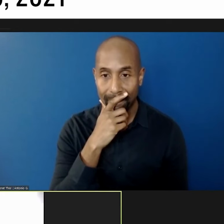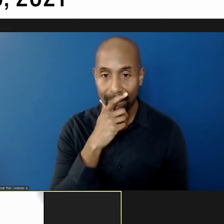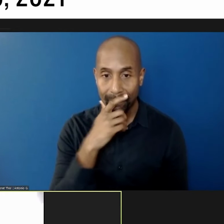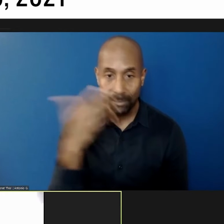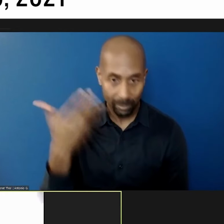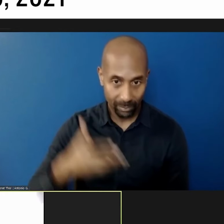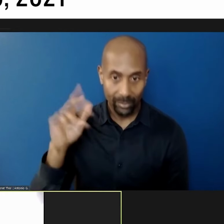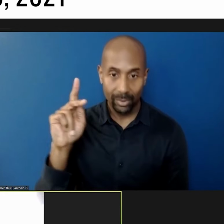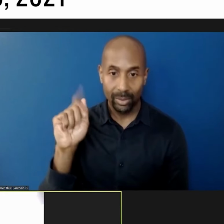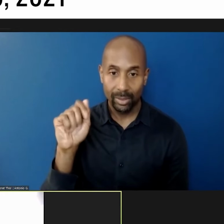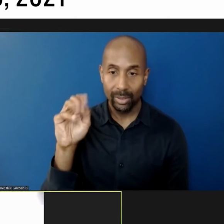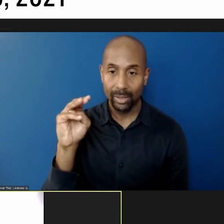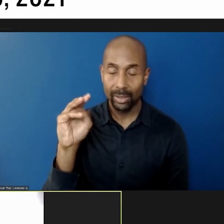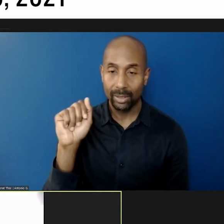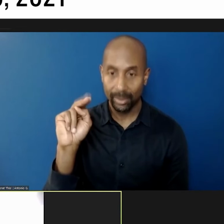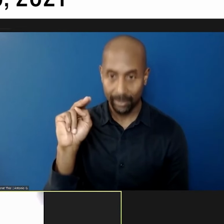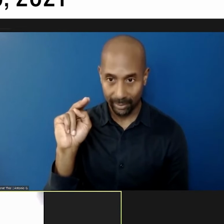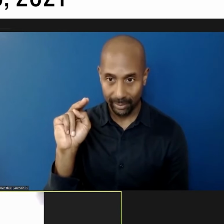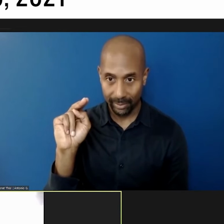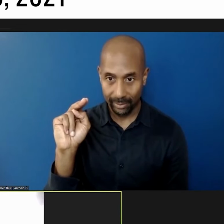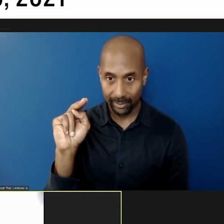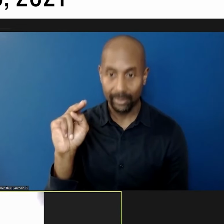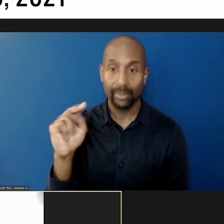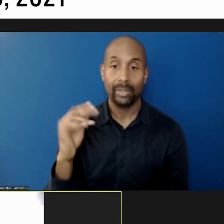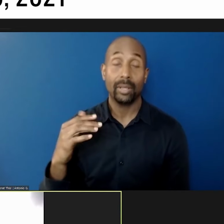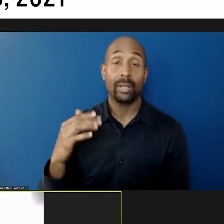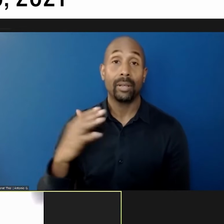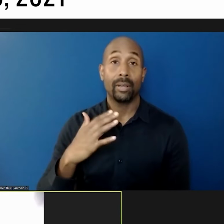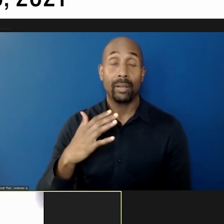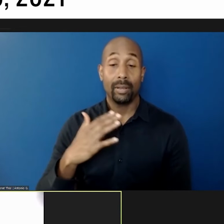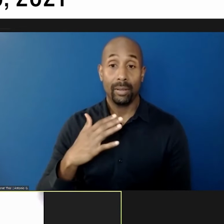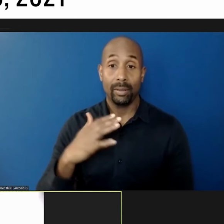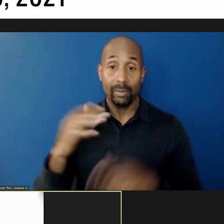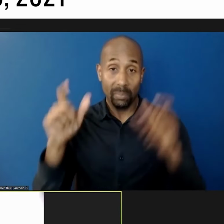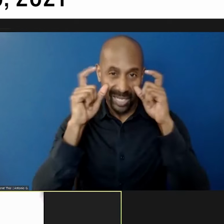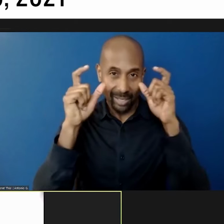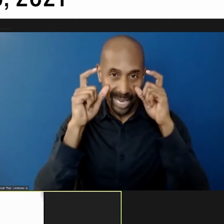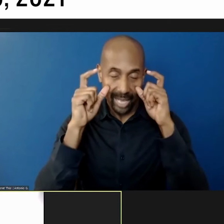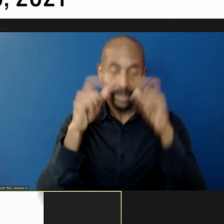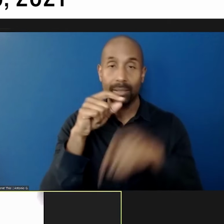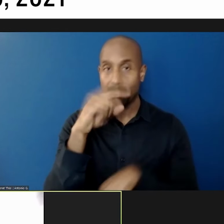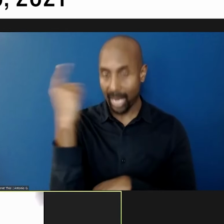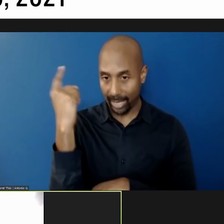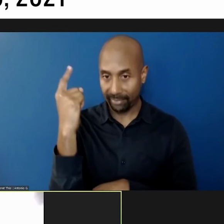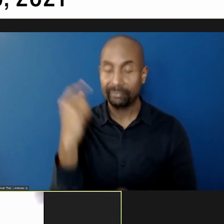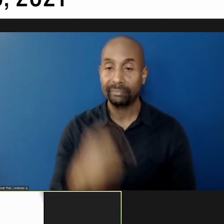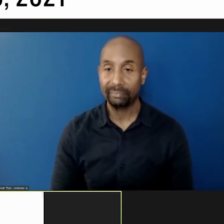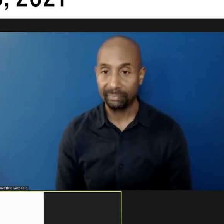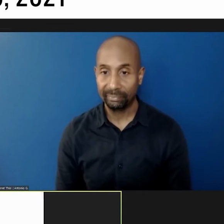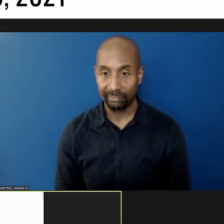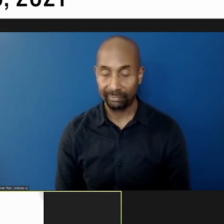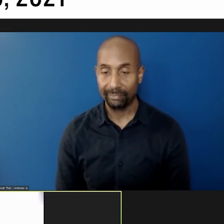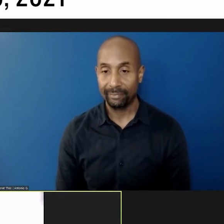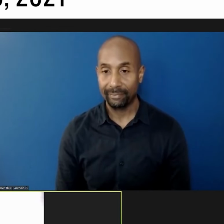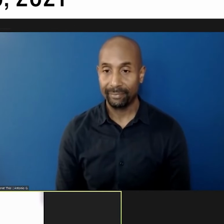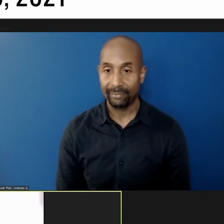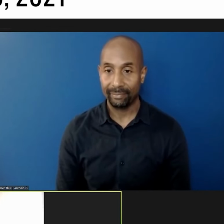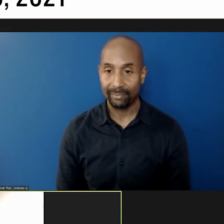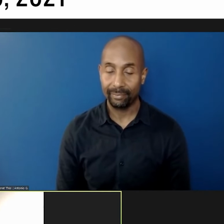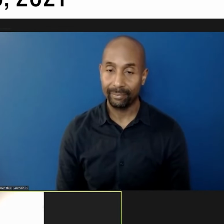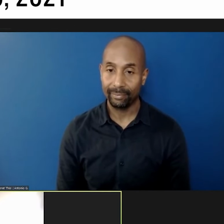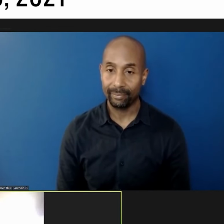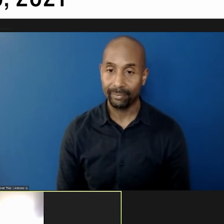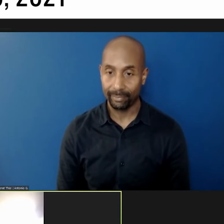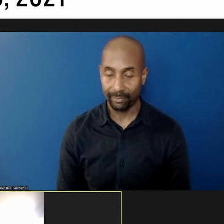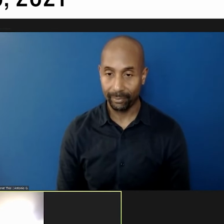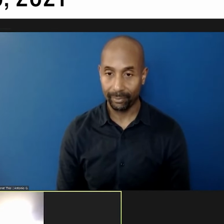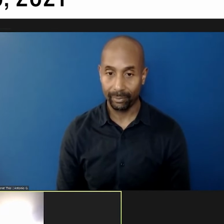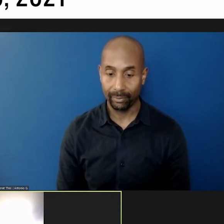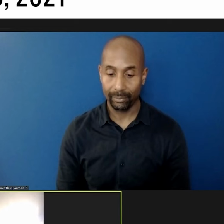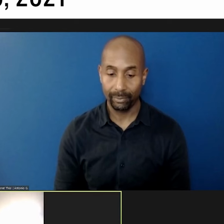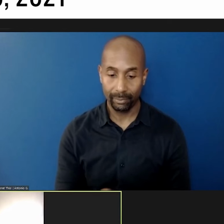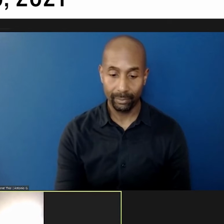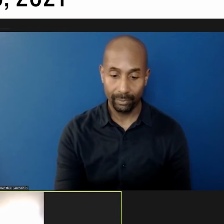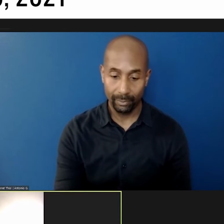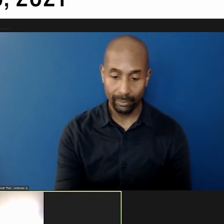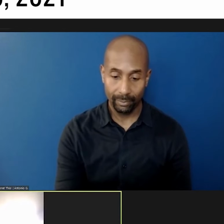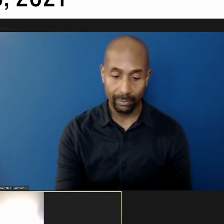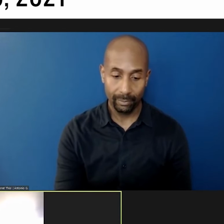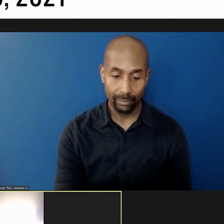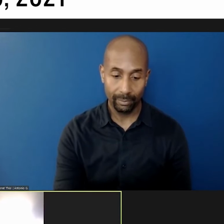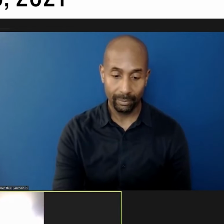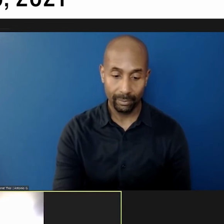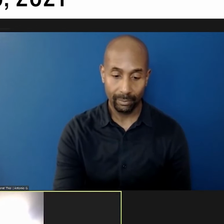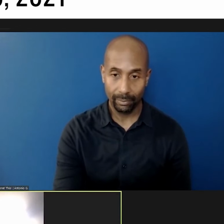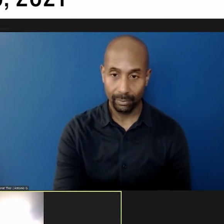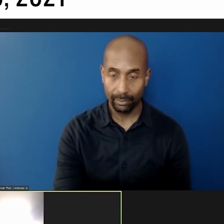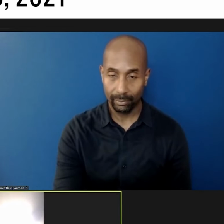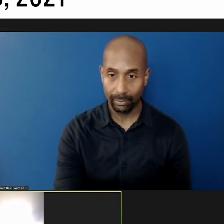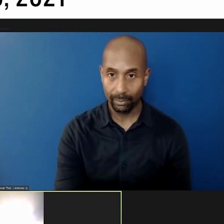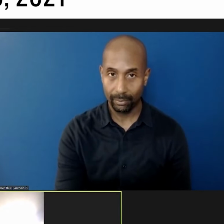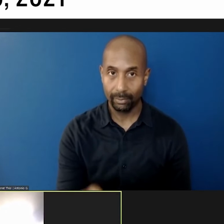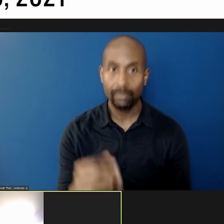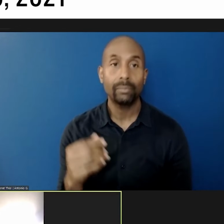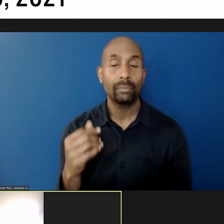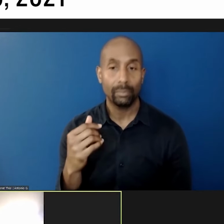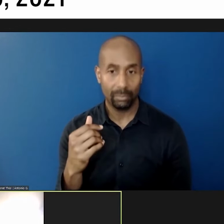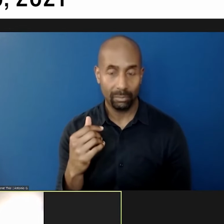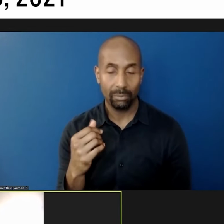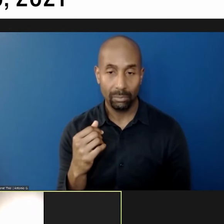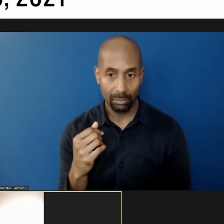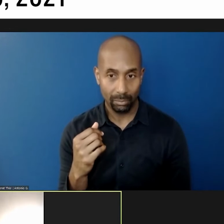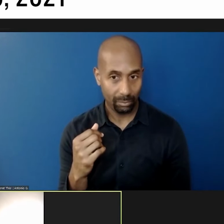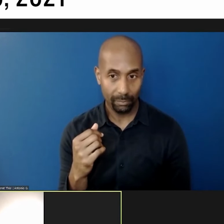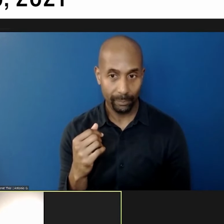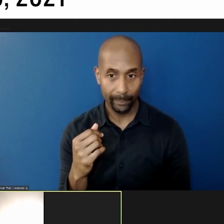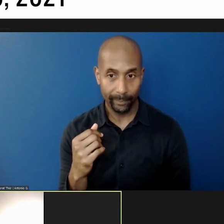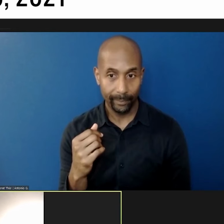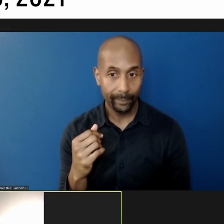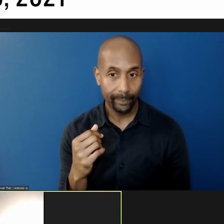I m wearing a black sunglasses. I just want to extend on the conversation which the other